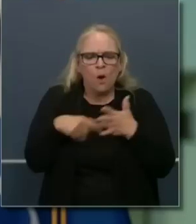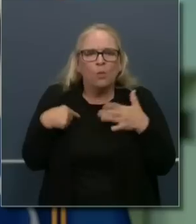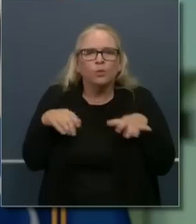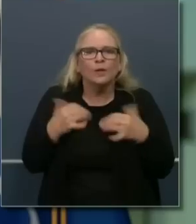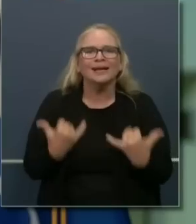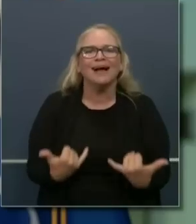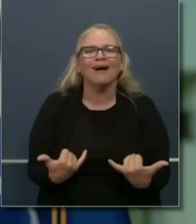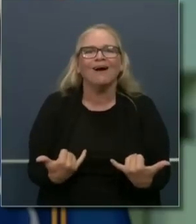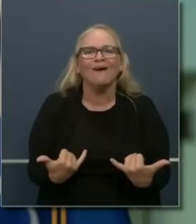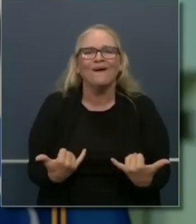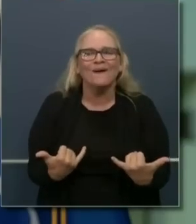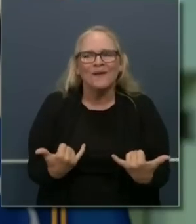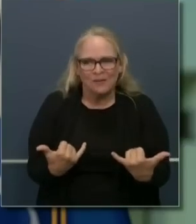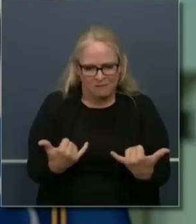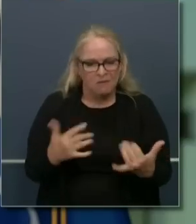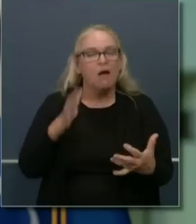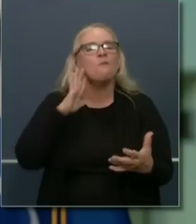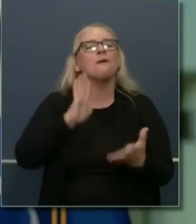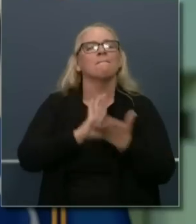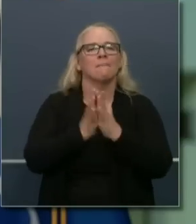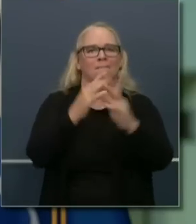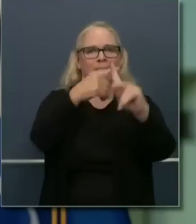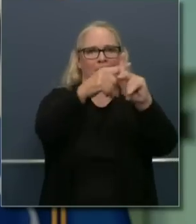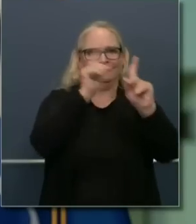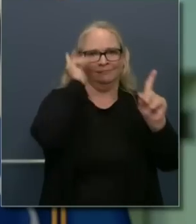ROLL IN IN THREE OR FOUR MONTHS